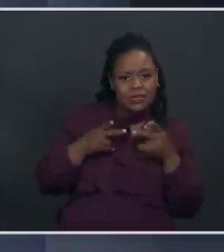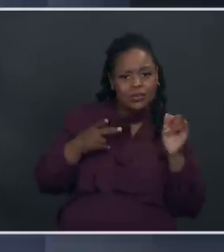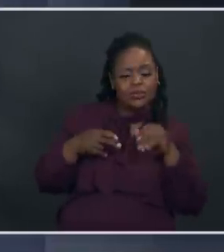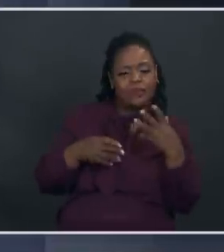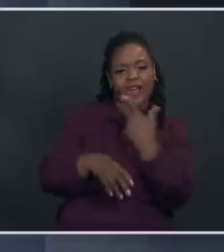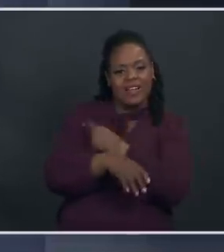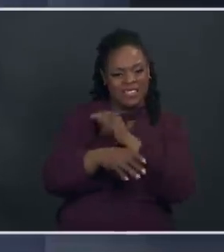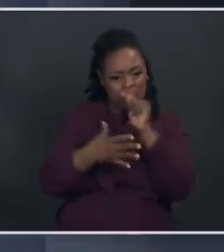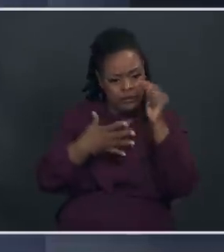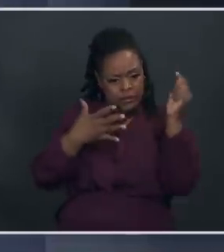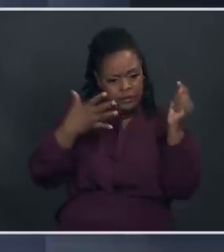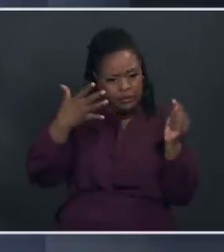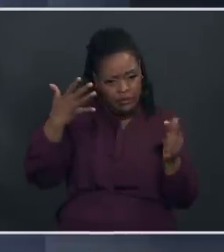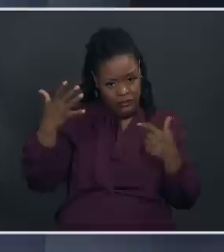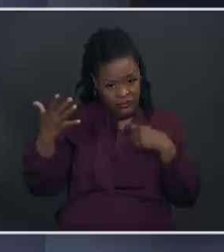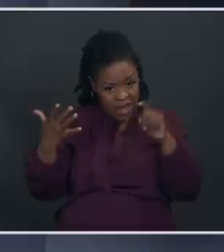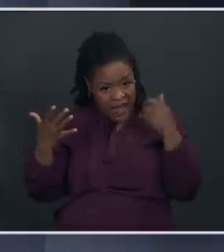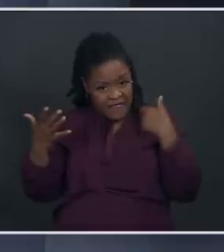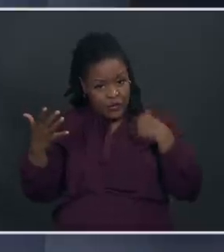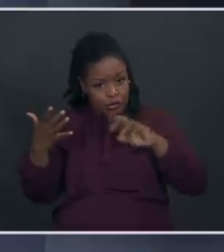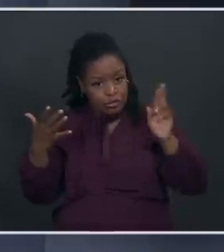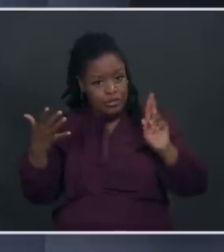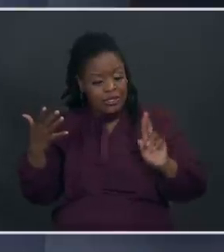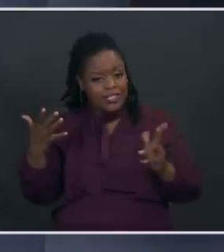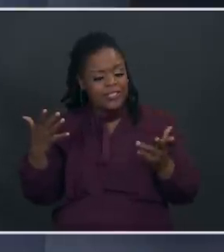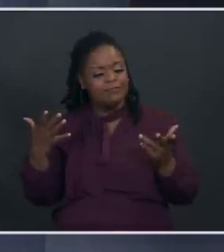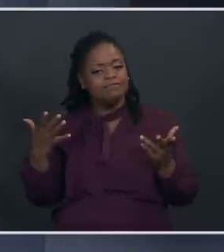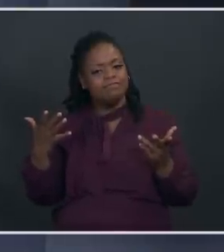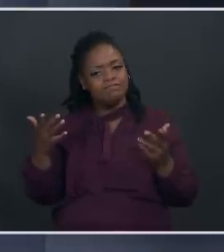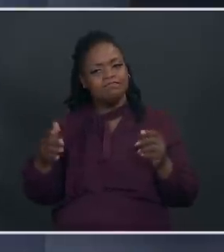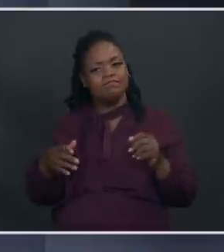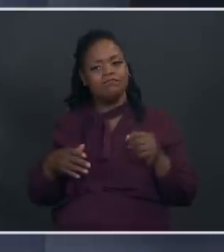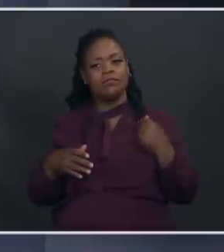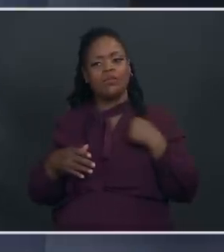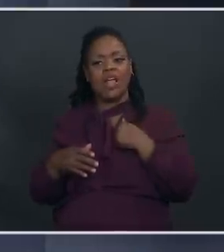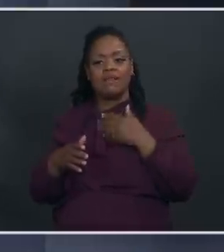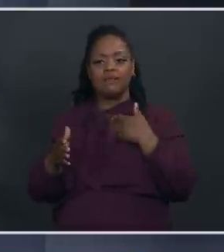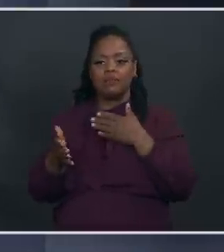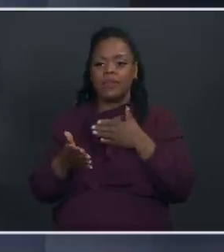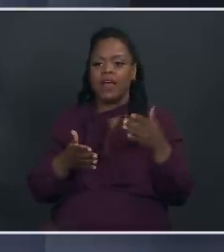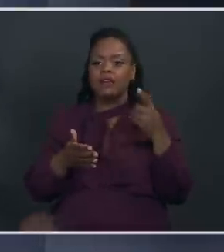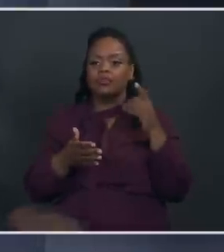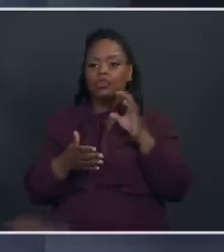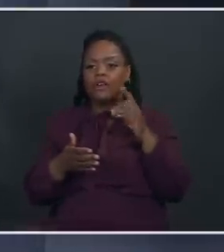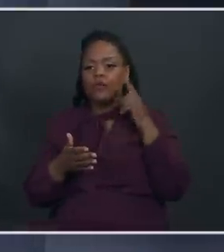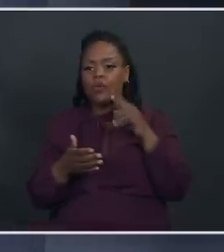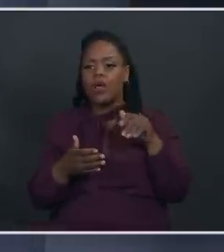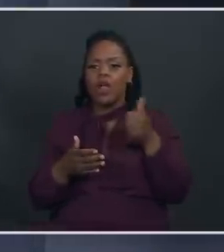to seek other manufacturers at this point in time. And I'm happy to follow up with them and see if there's anything additional.